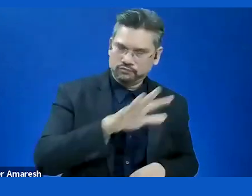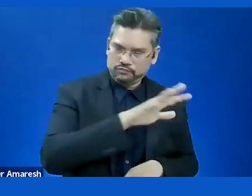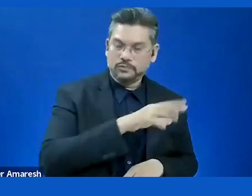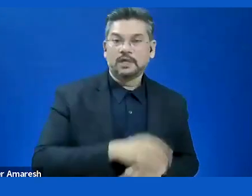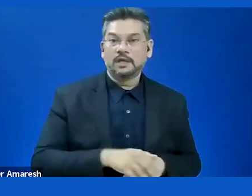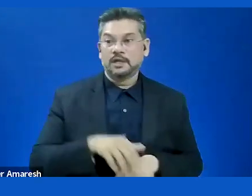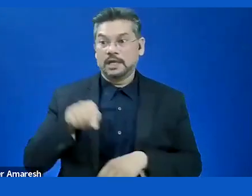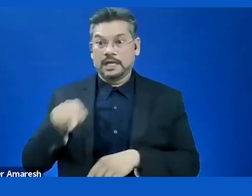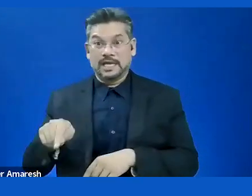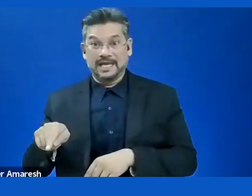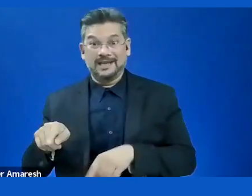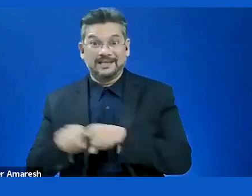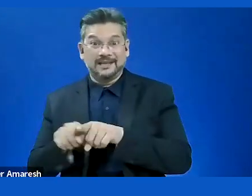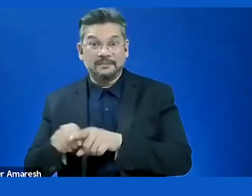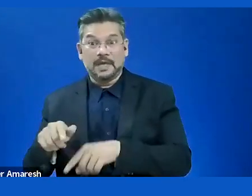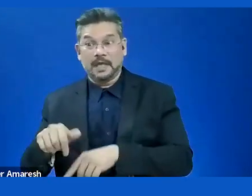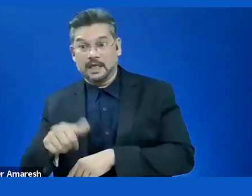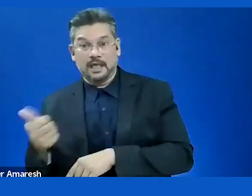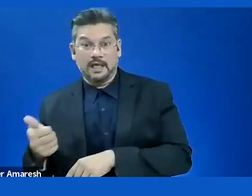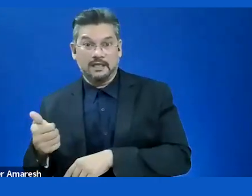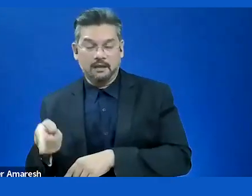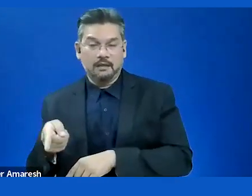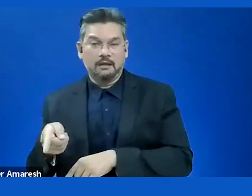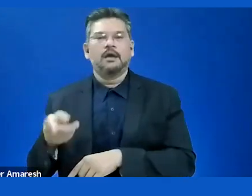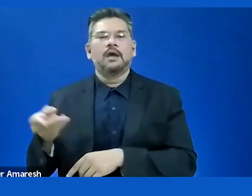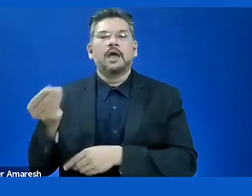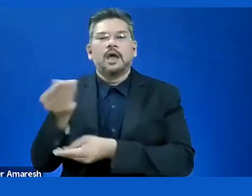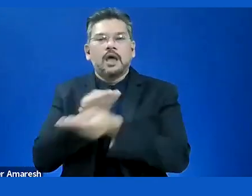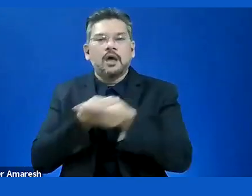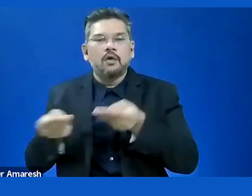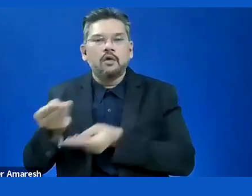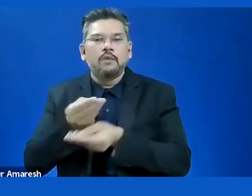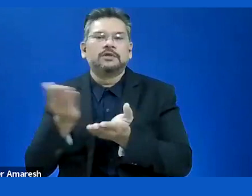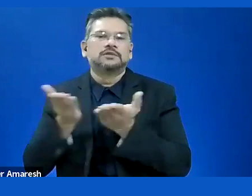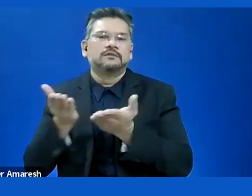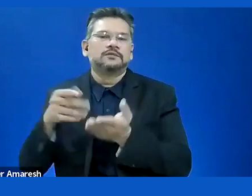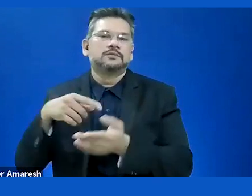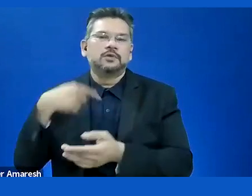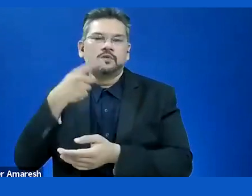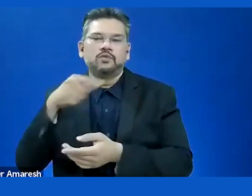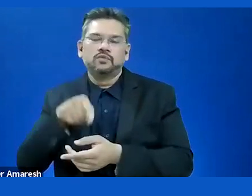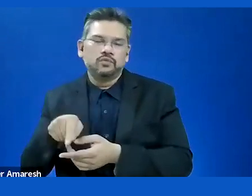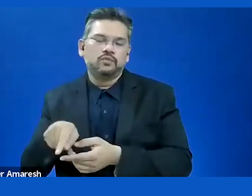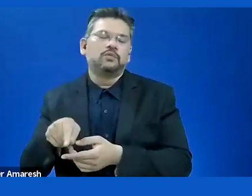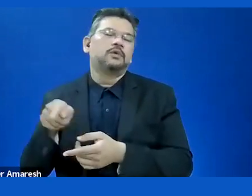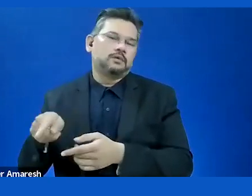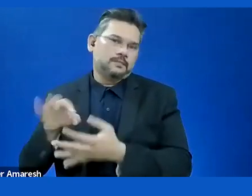providing the products and services. We think that is a big difference. The WAD requires